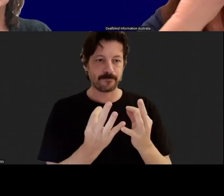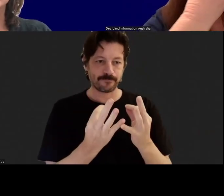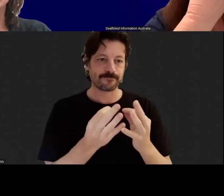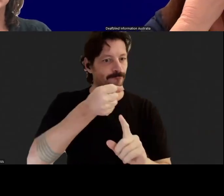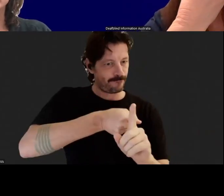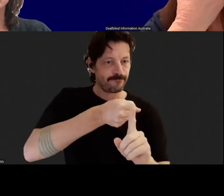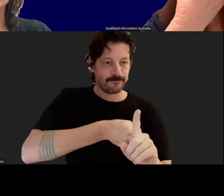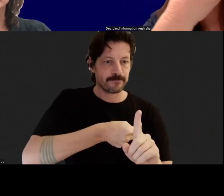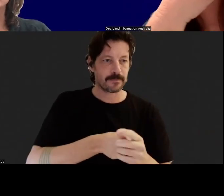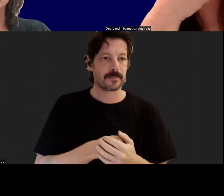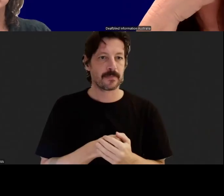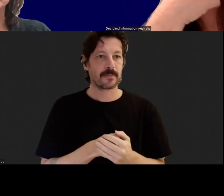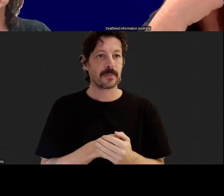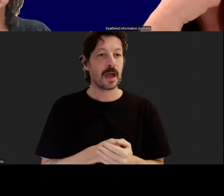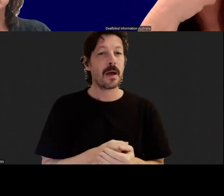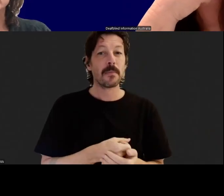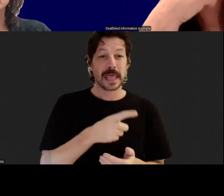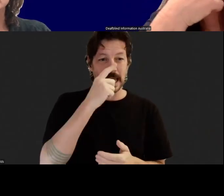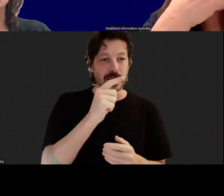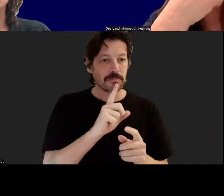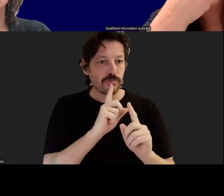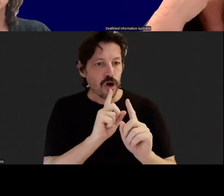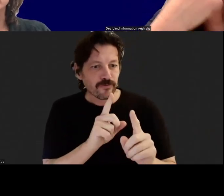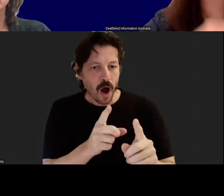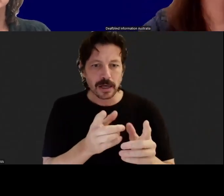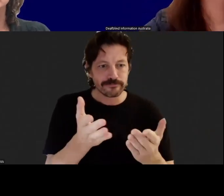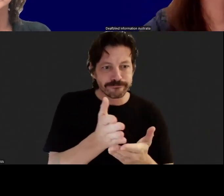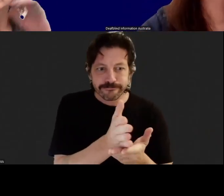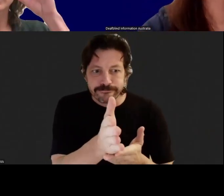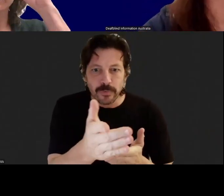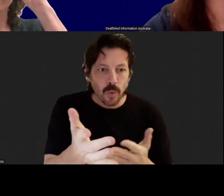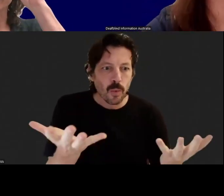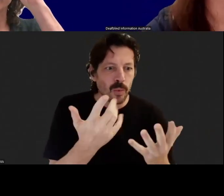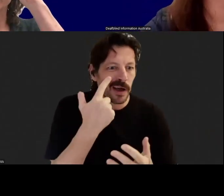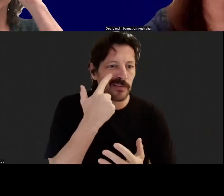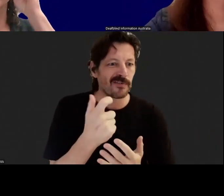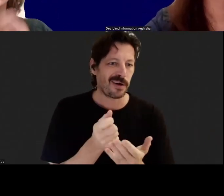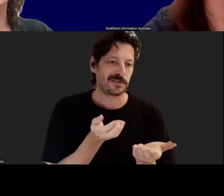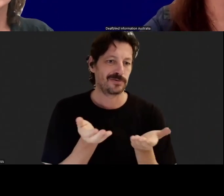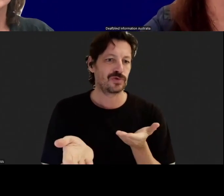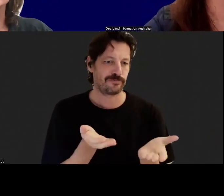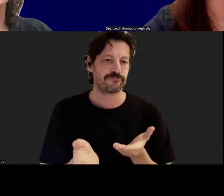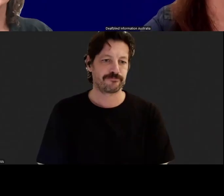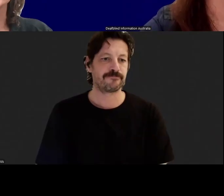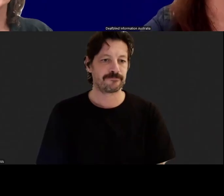understanding is they can direct people to those services and my understanding is that they don't